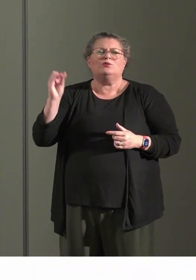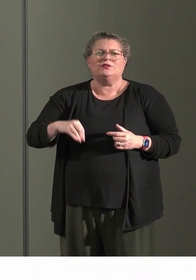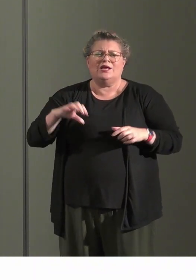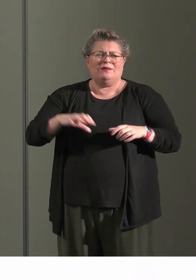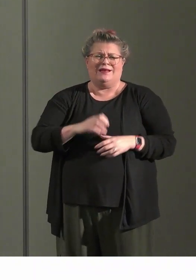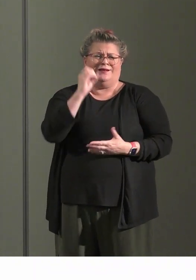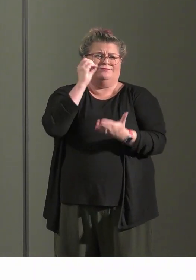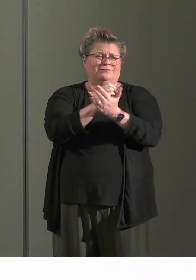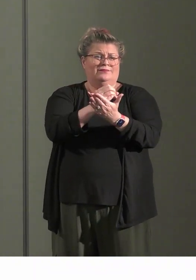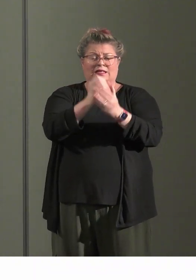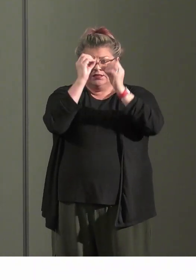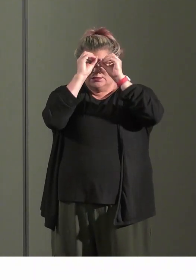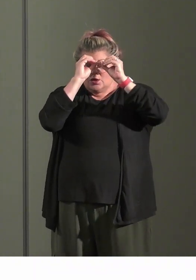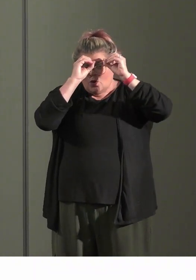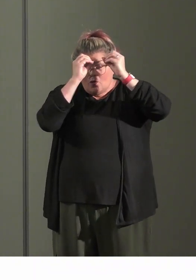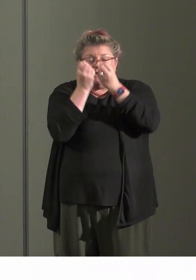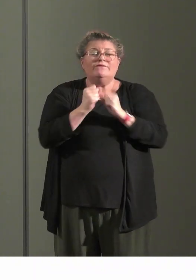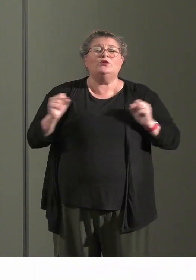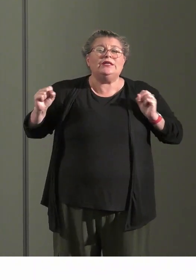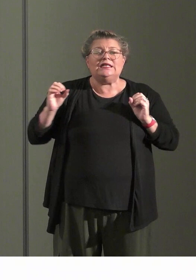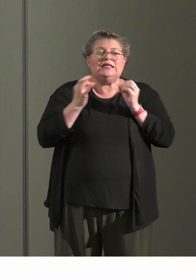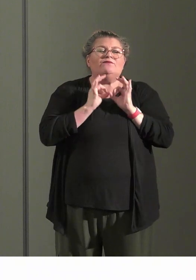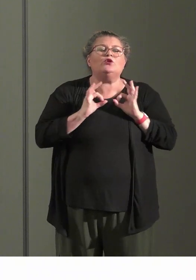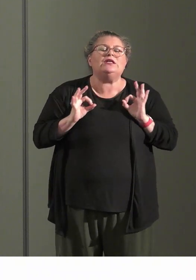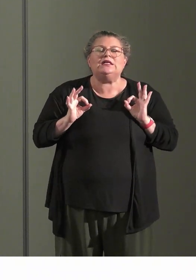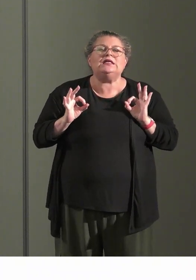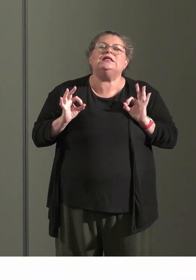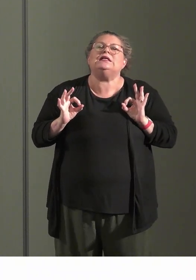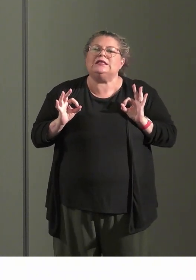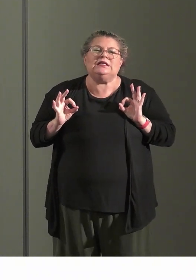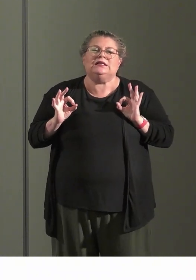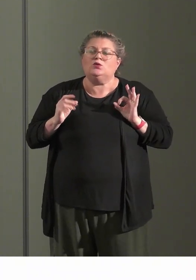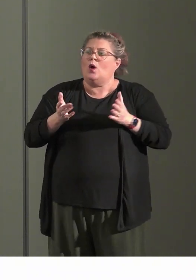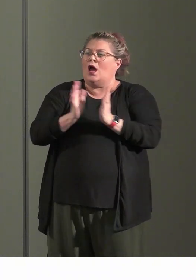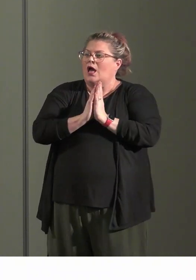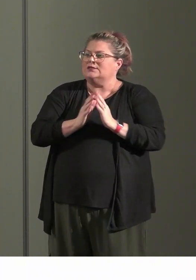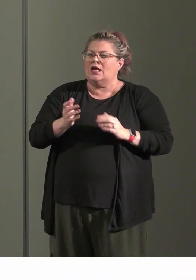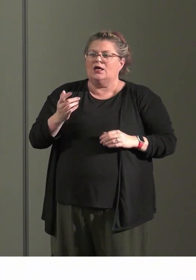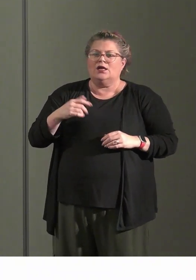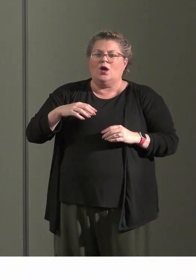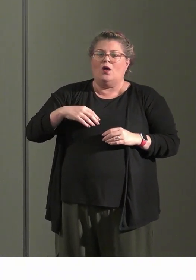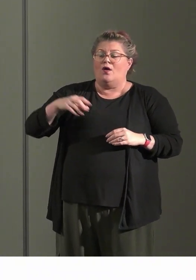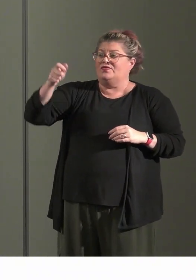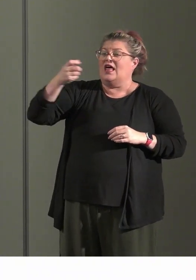cost. 80% of the changes we ask for you put a light switch at this level or that level there